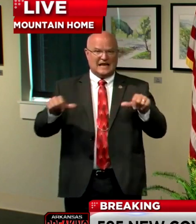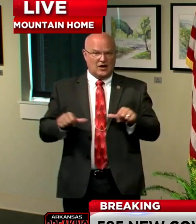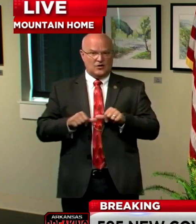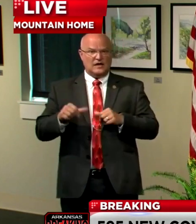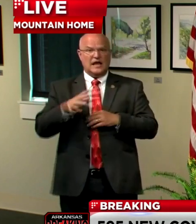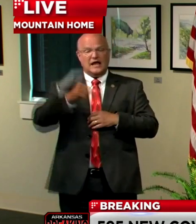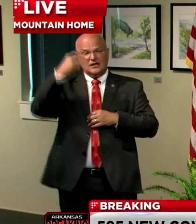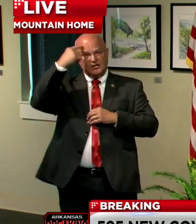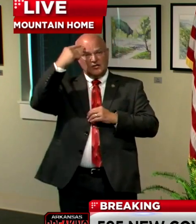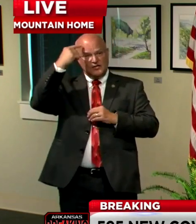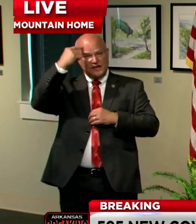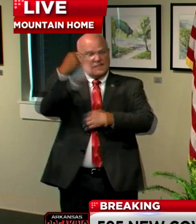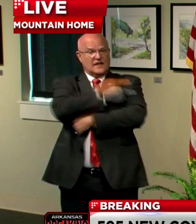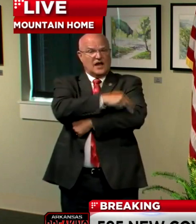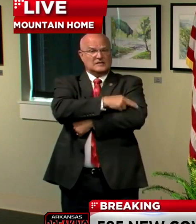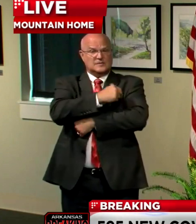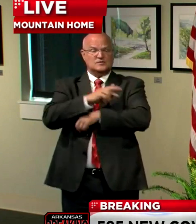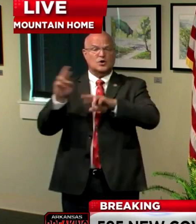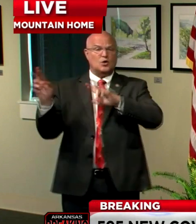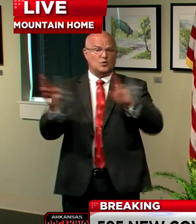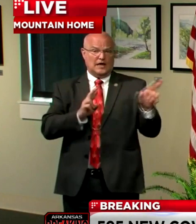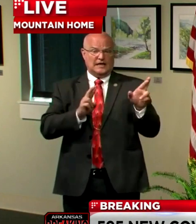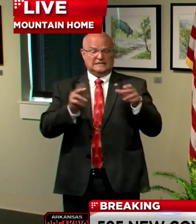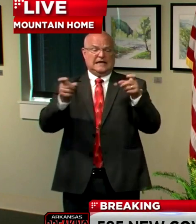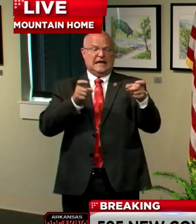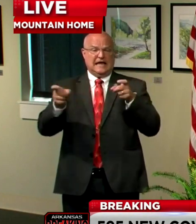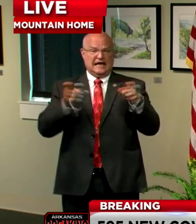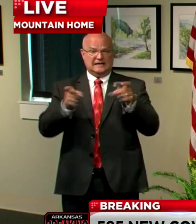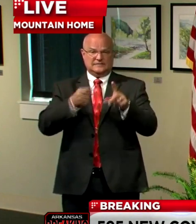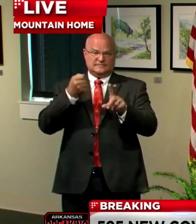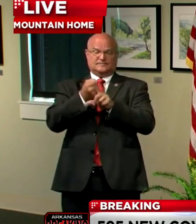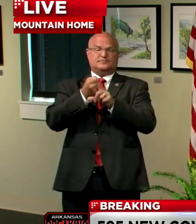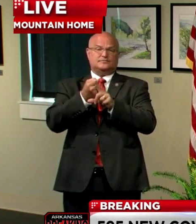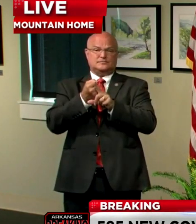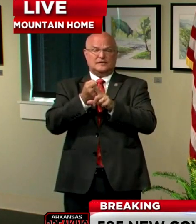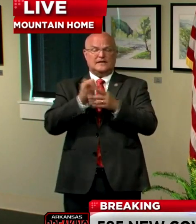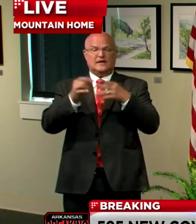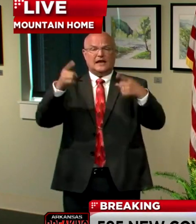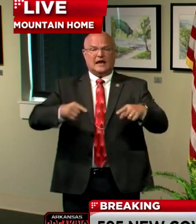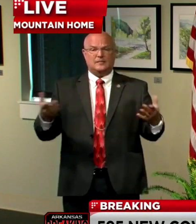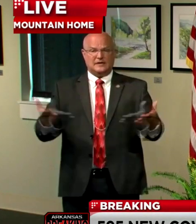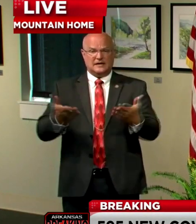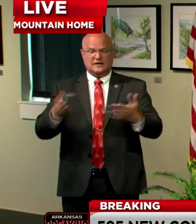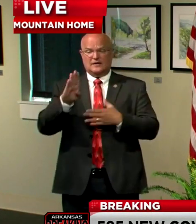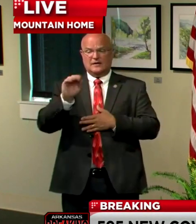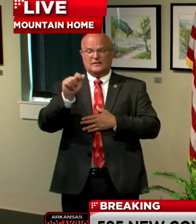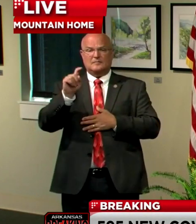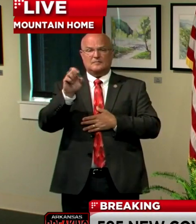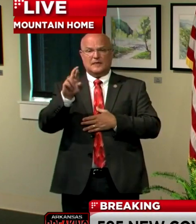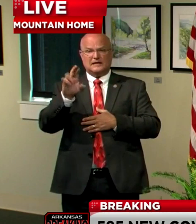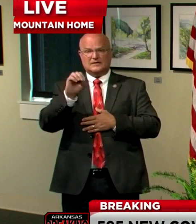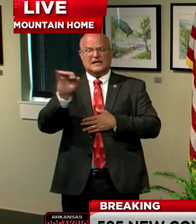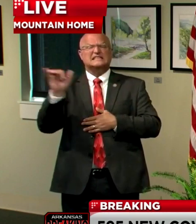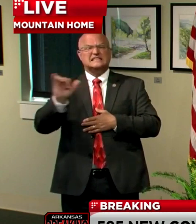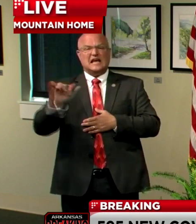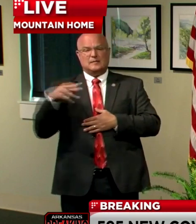NEED TO BECAUSE OF THE VIRUS. YOU THINK IS NOT A MATTER OF IF BUT WHEN IT WILL COME TO THIS AREA?